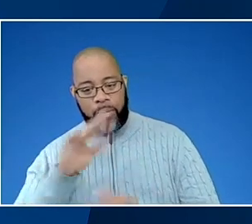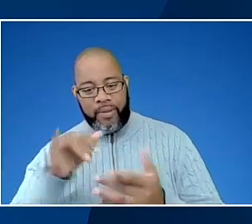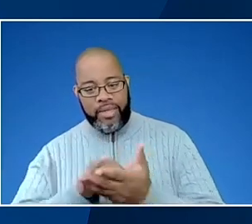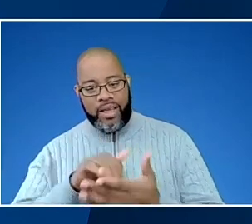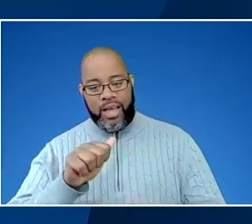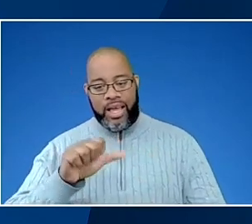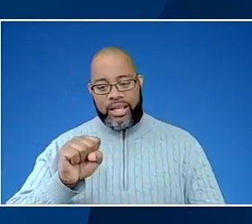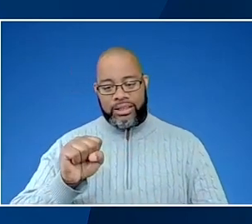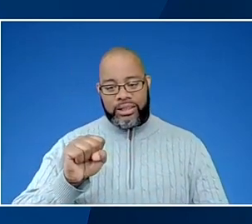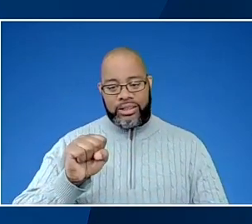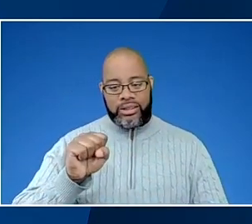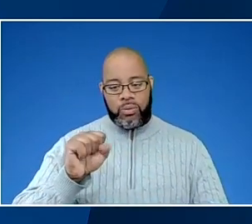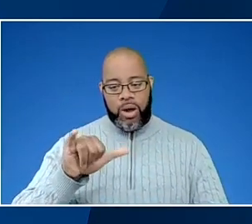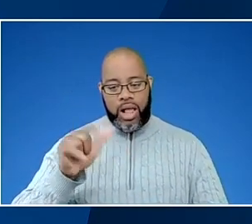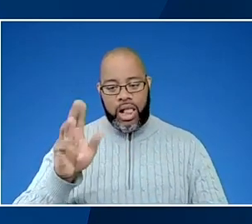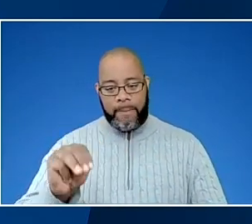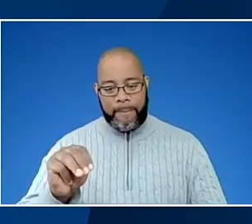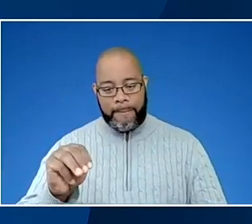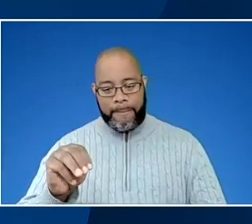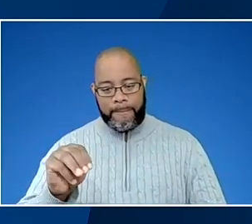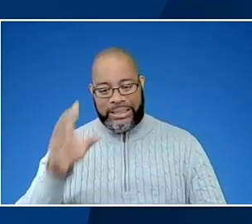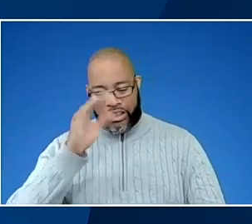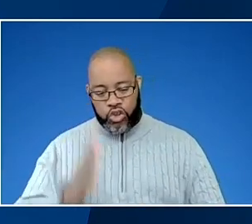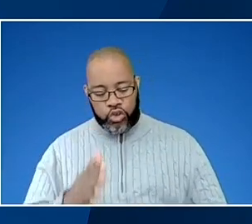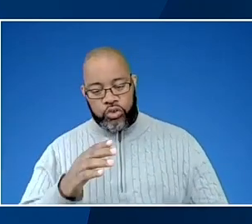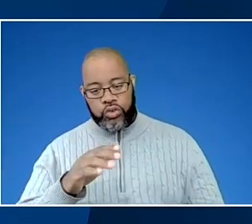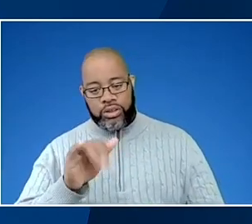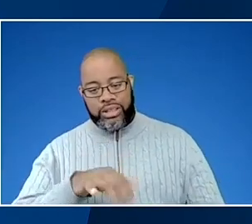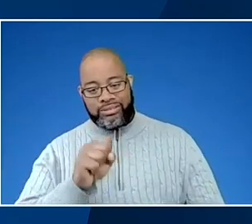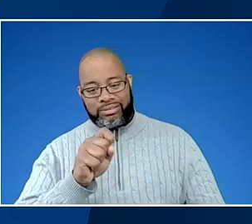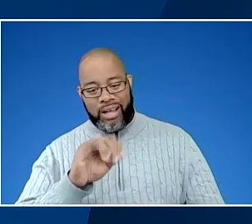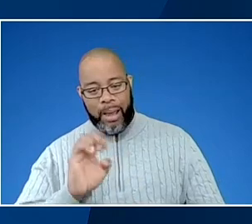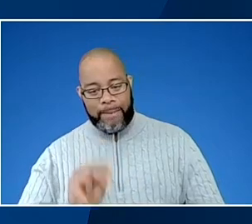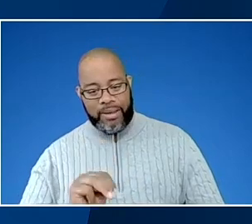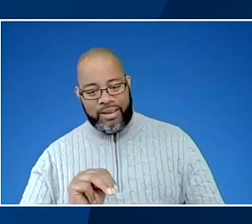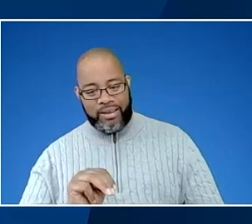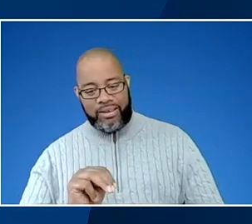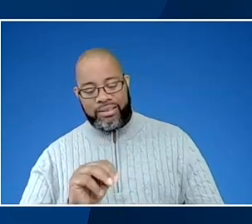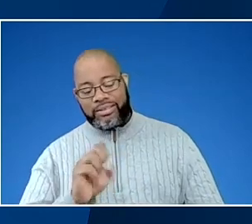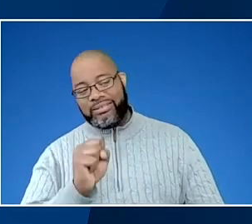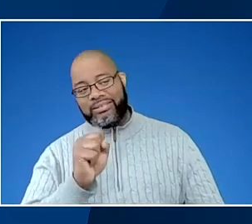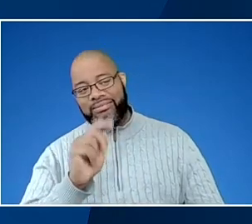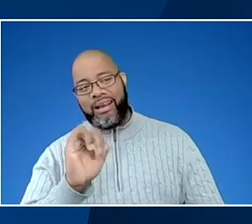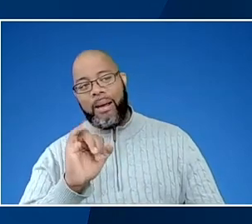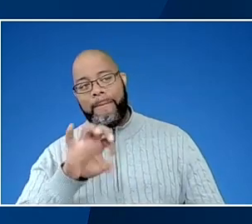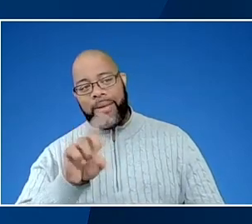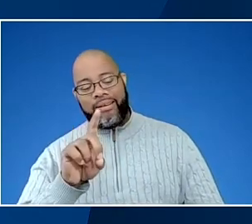And specifically the stipends, you know, it's just, like Wade said, I understand,